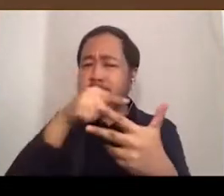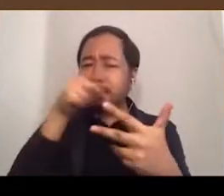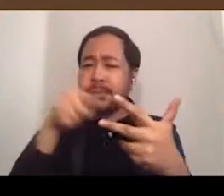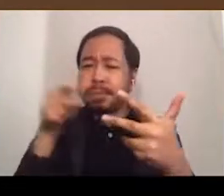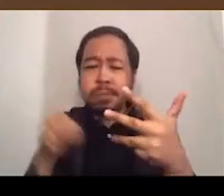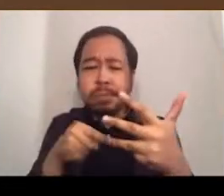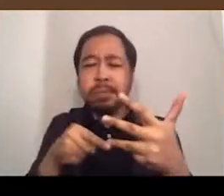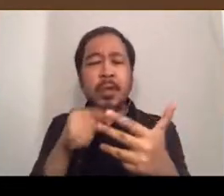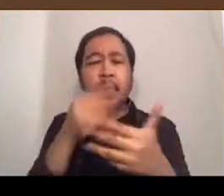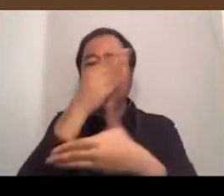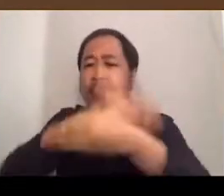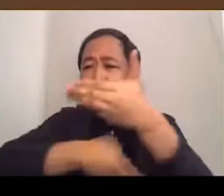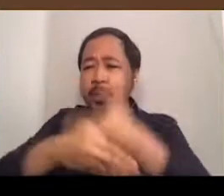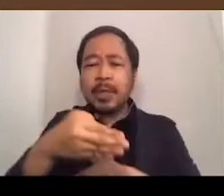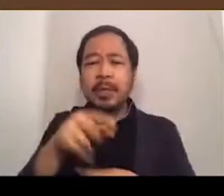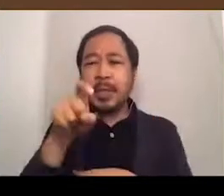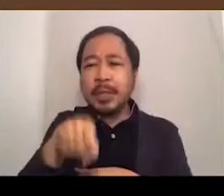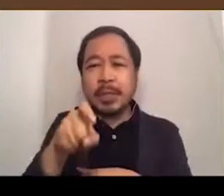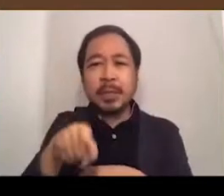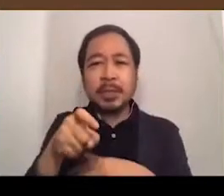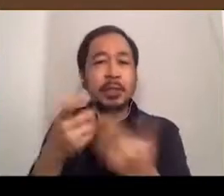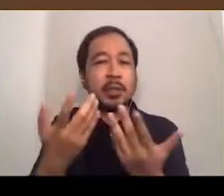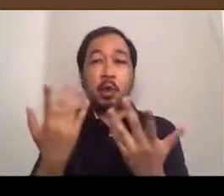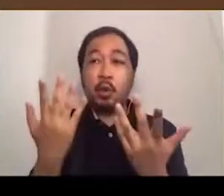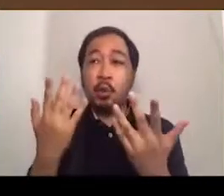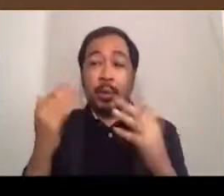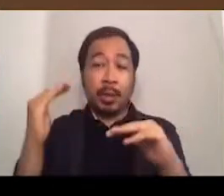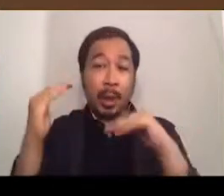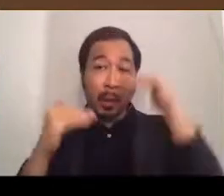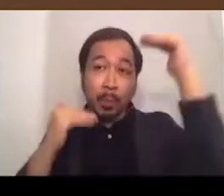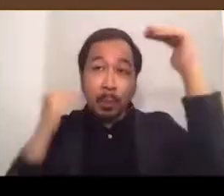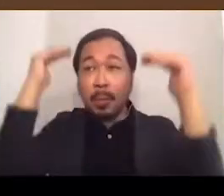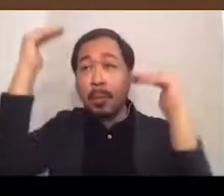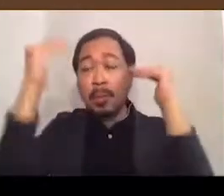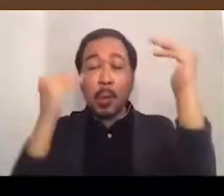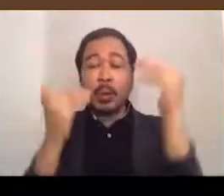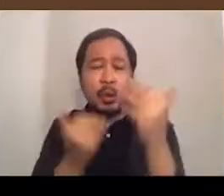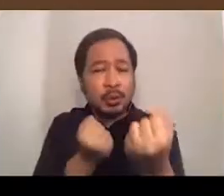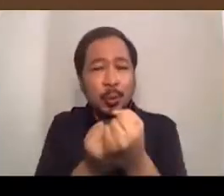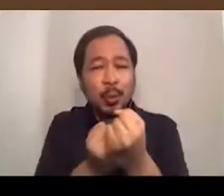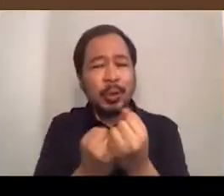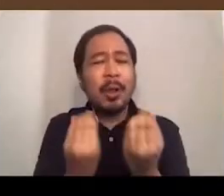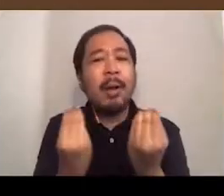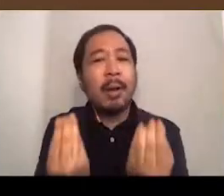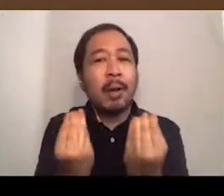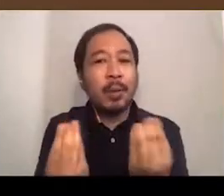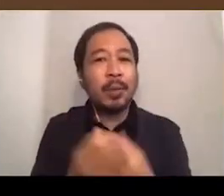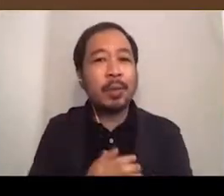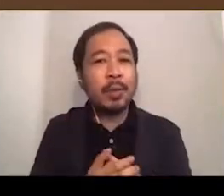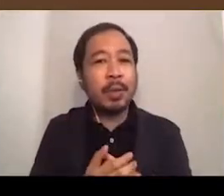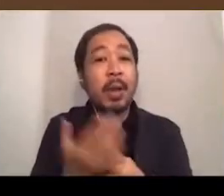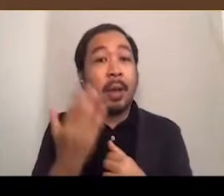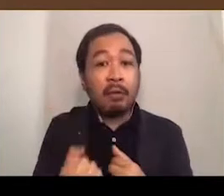and ensuring that they have adequate food, drinking water and protection.